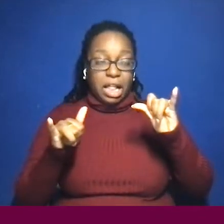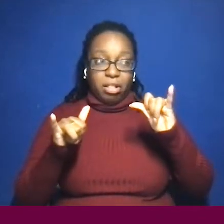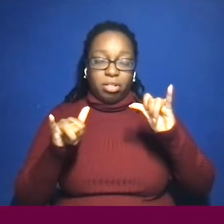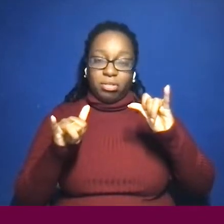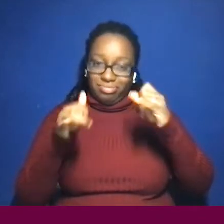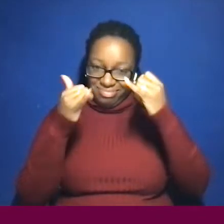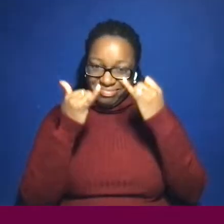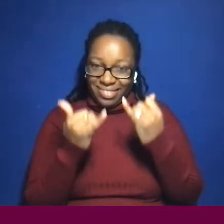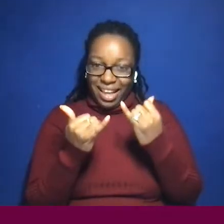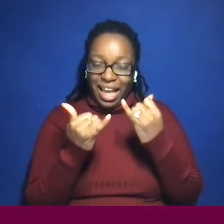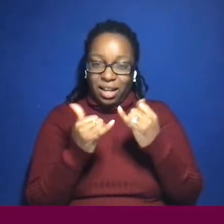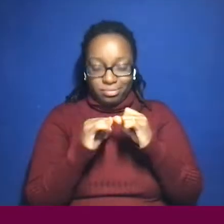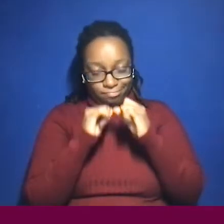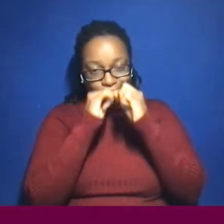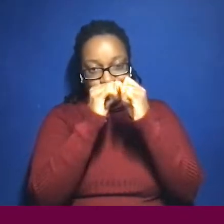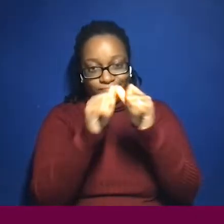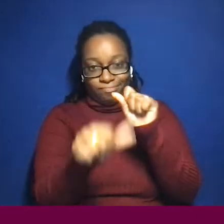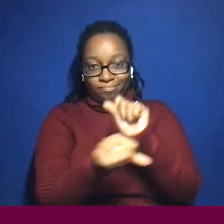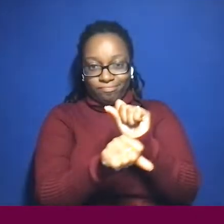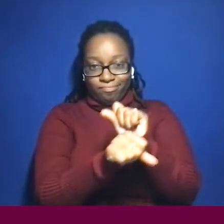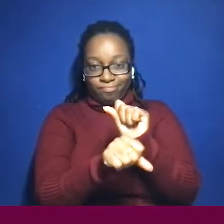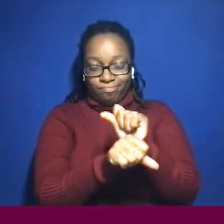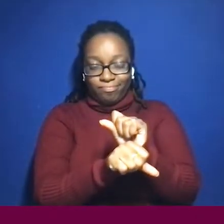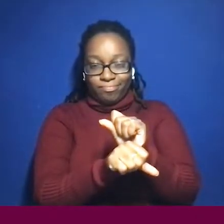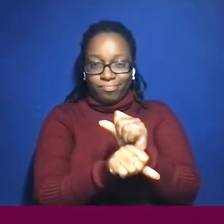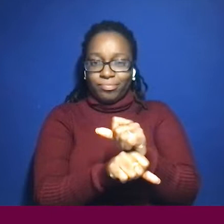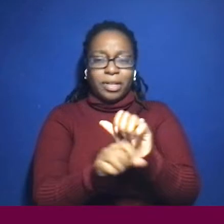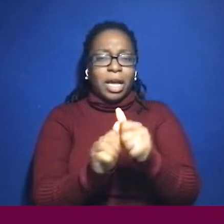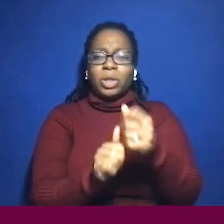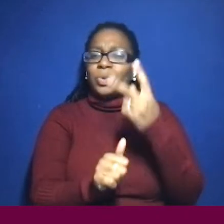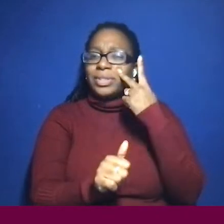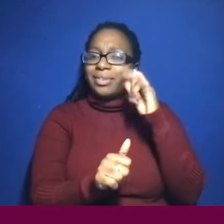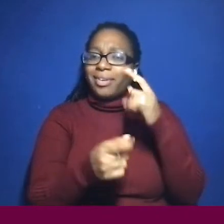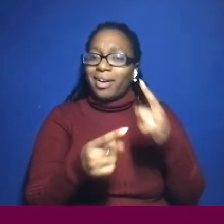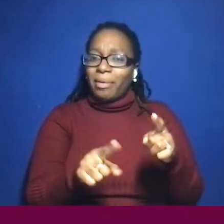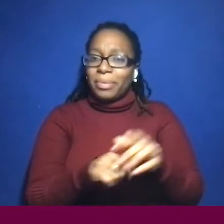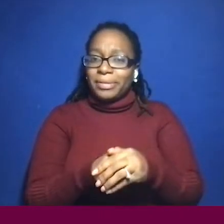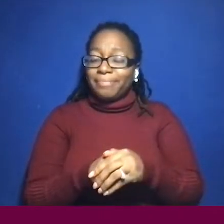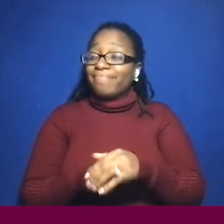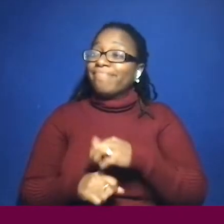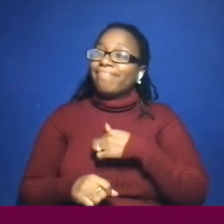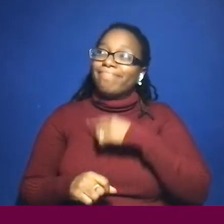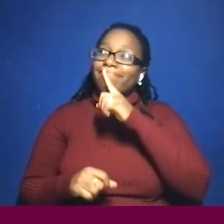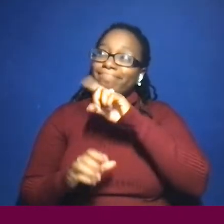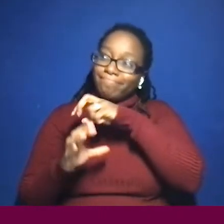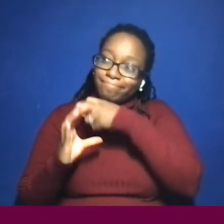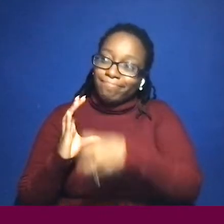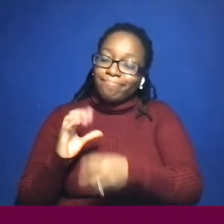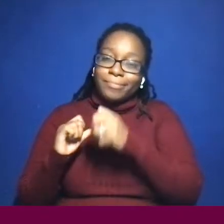So I've been deeply immersed in continuing to follow this topic of,